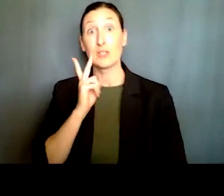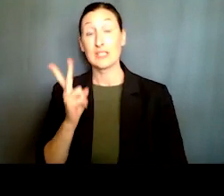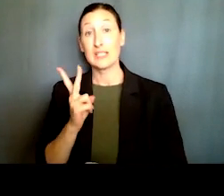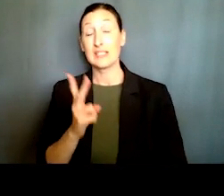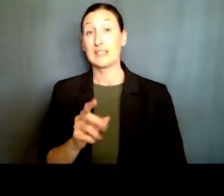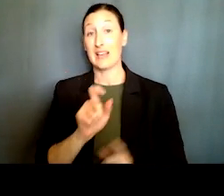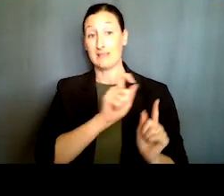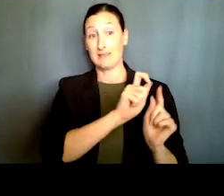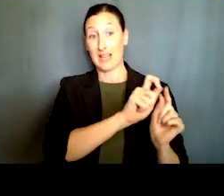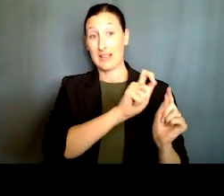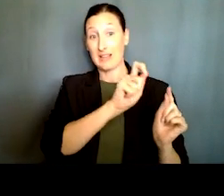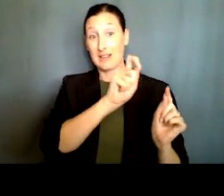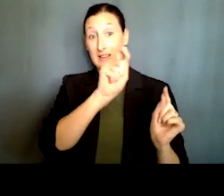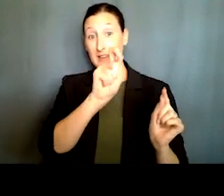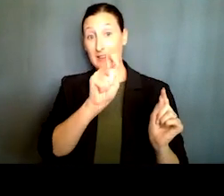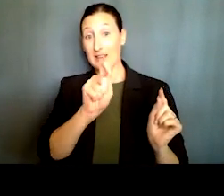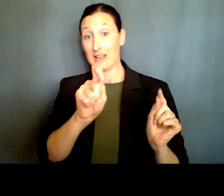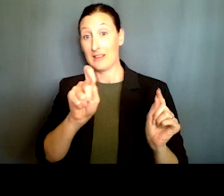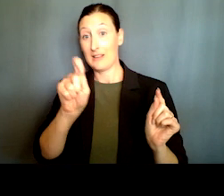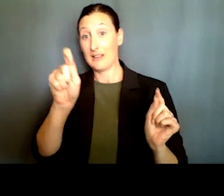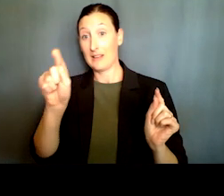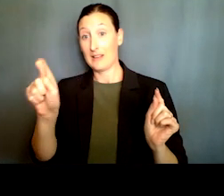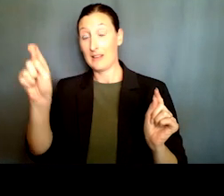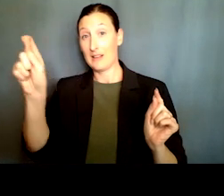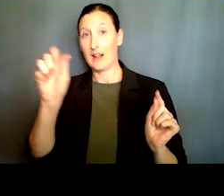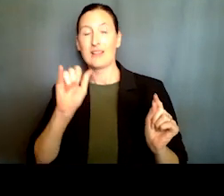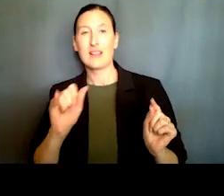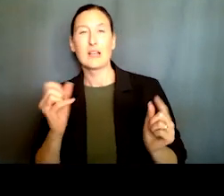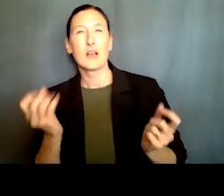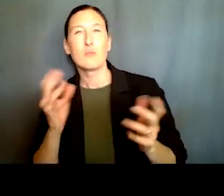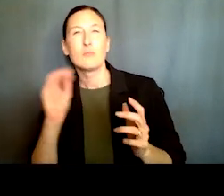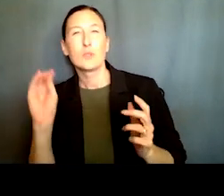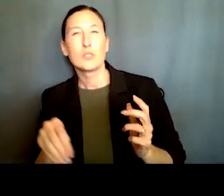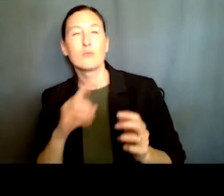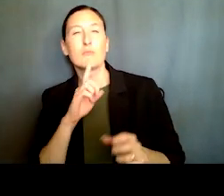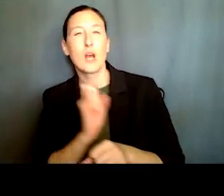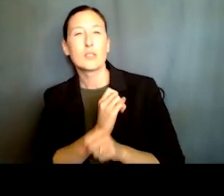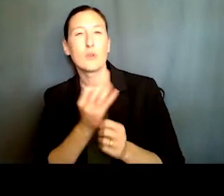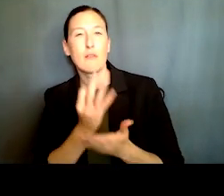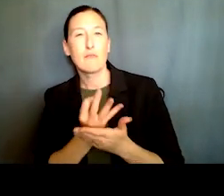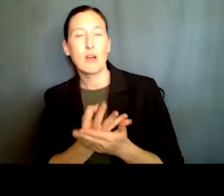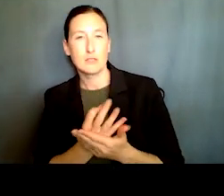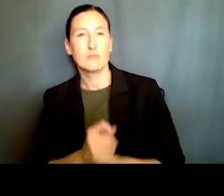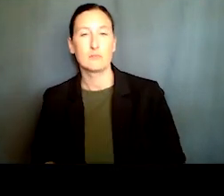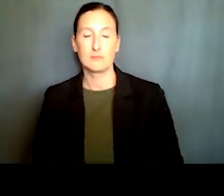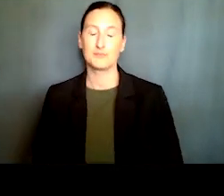the dotted line is the percent funded, which of course goes up when the number of awards is constant and